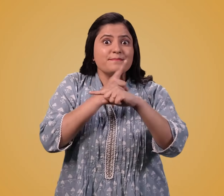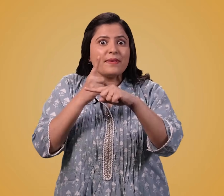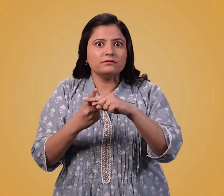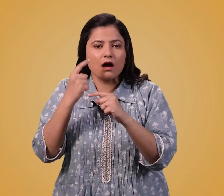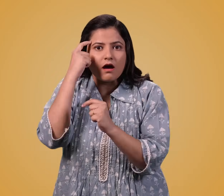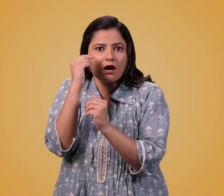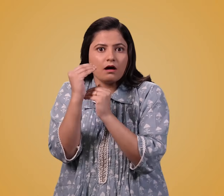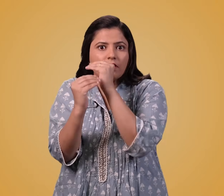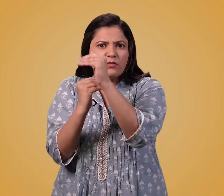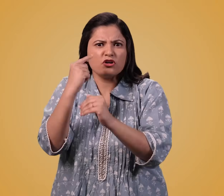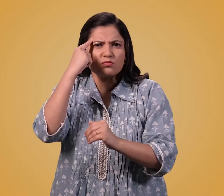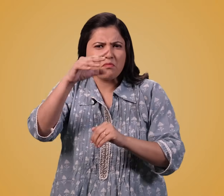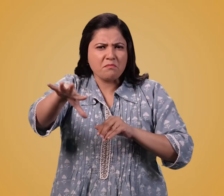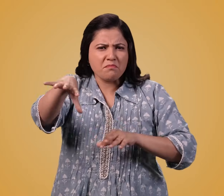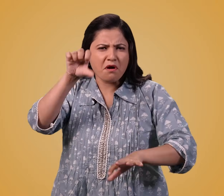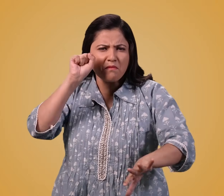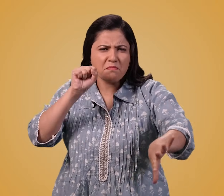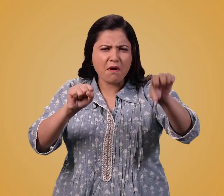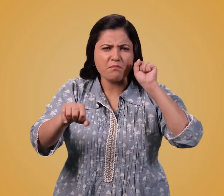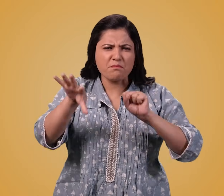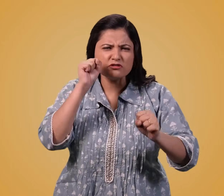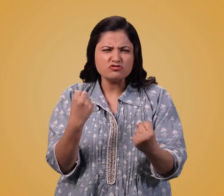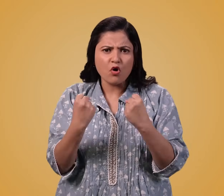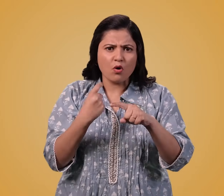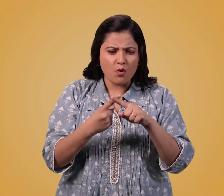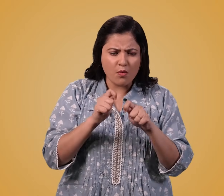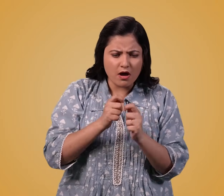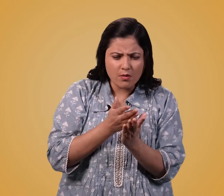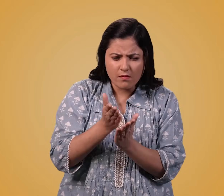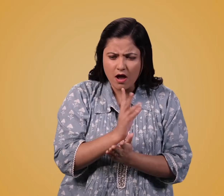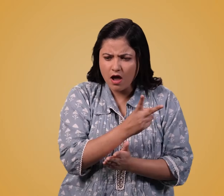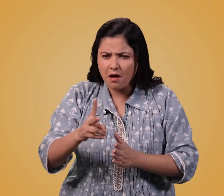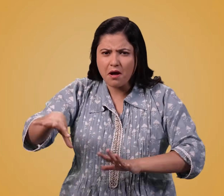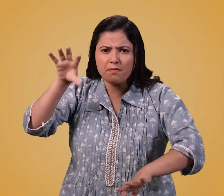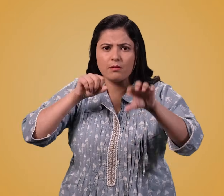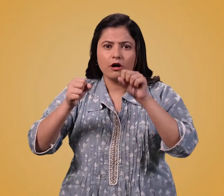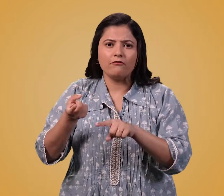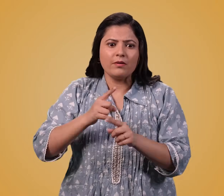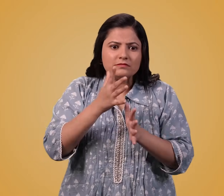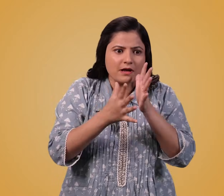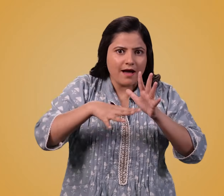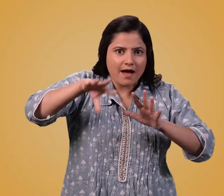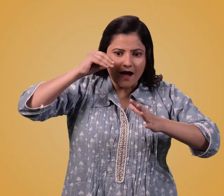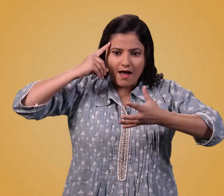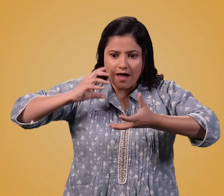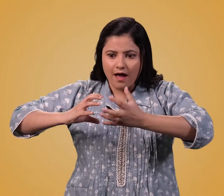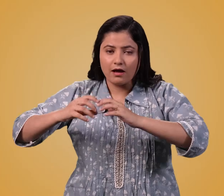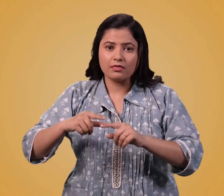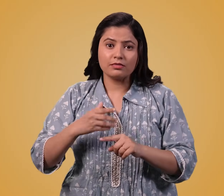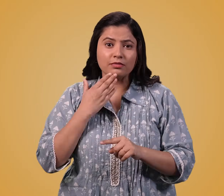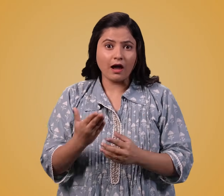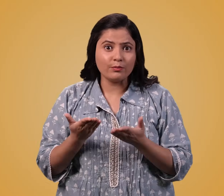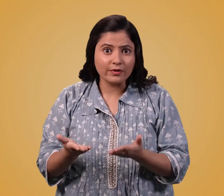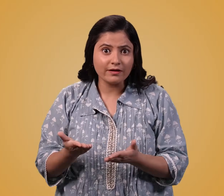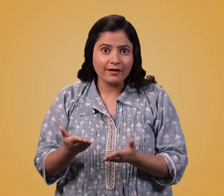It keeps the brain sharp and helps you multitask. All thanks to learning Sign Language.